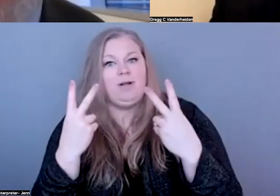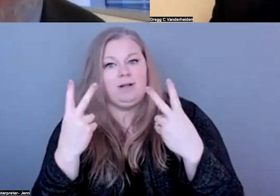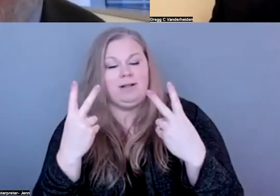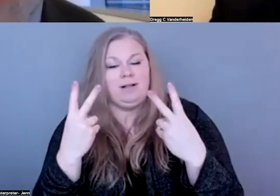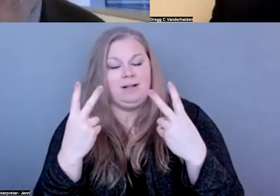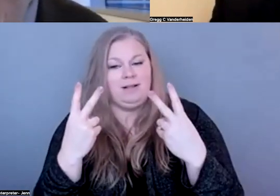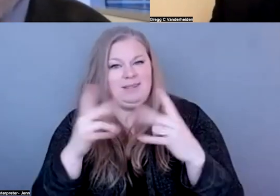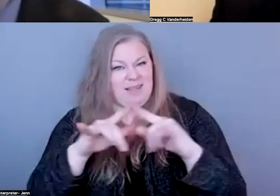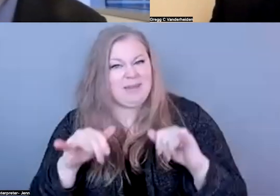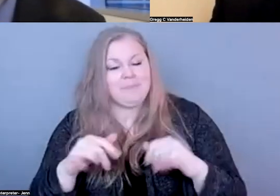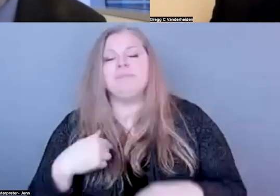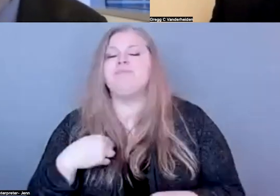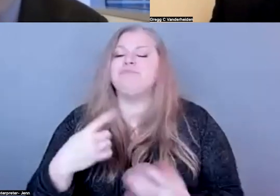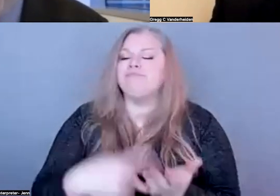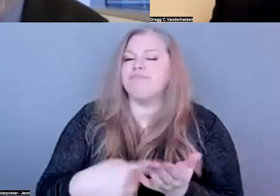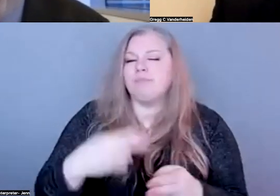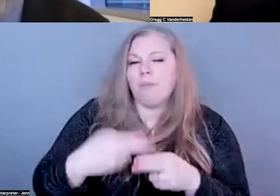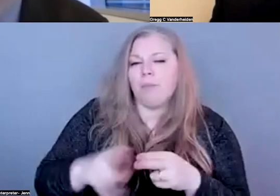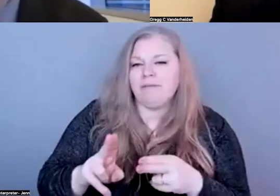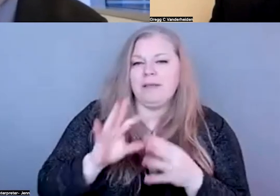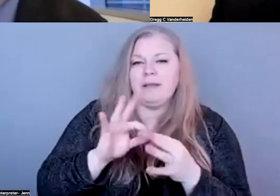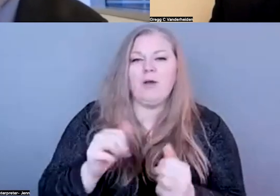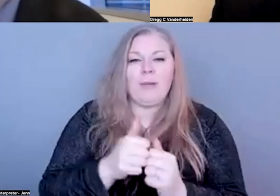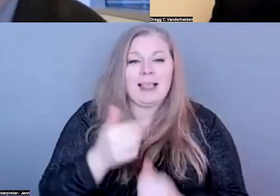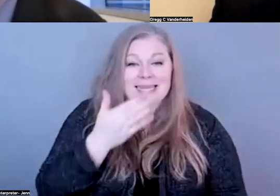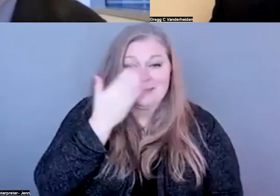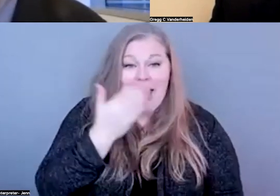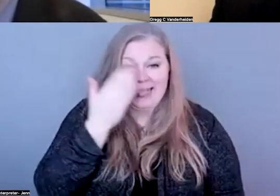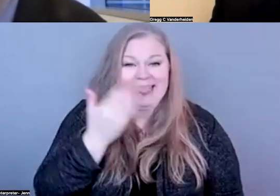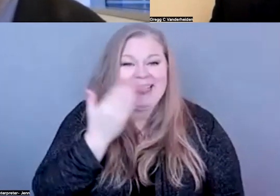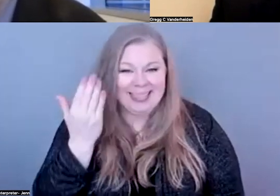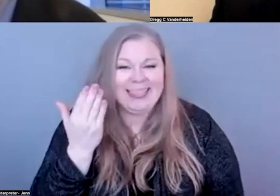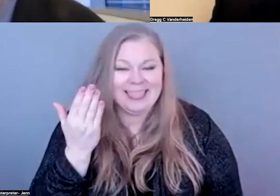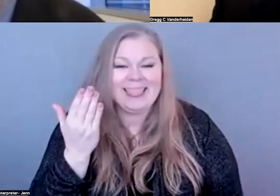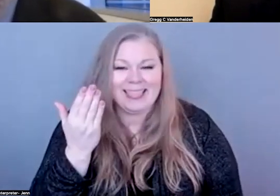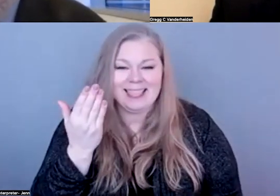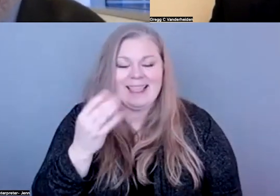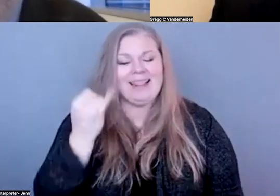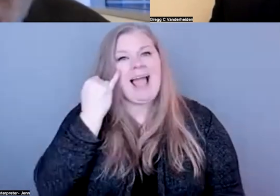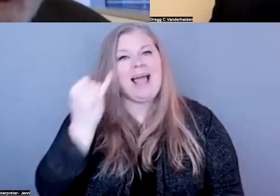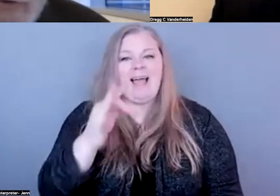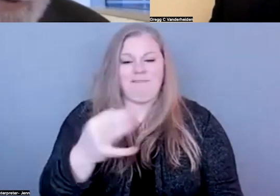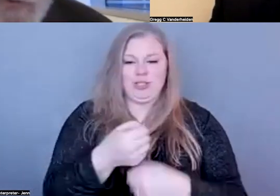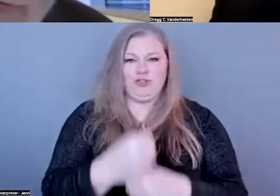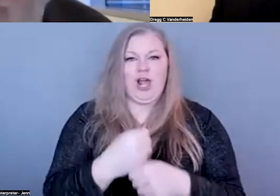We talked briefly about Smell-O-Vision, the idea of generating olfactory input,